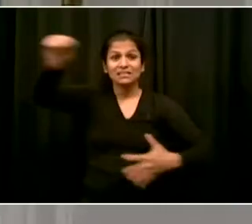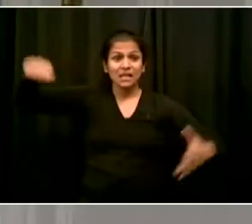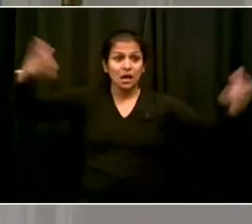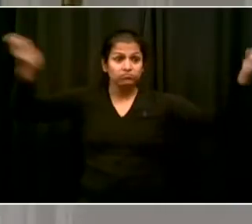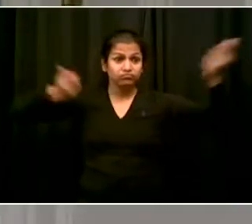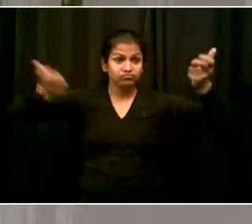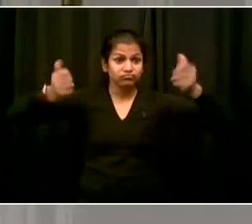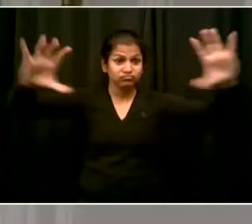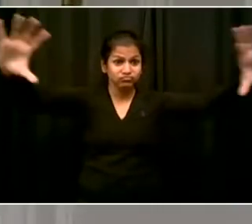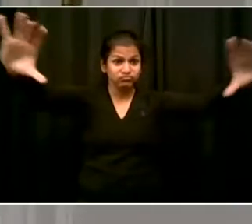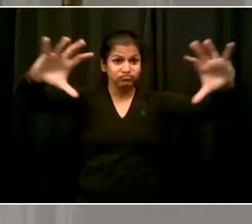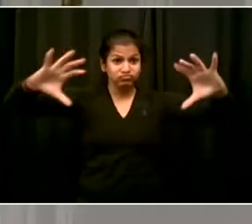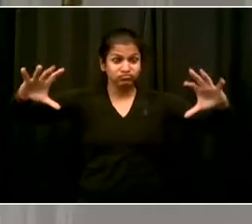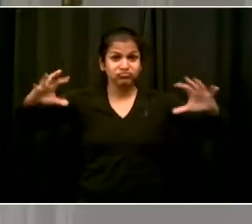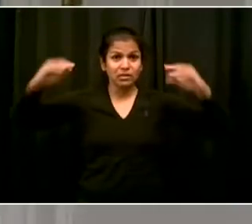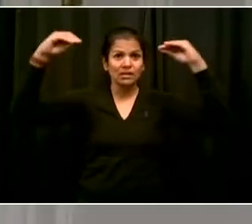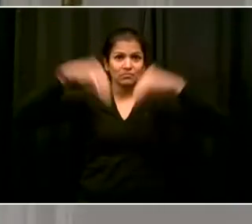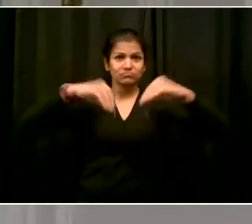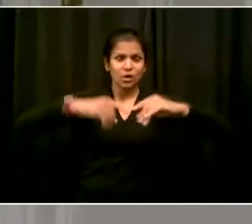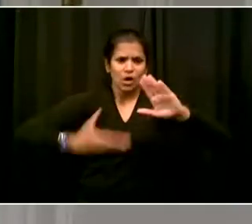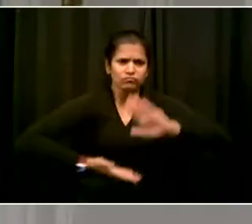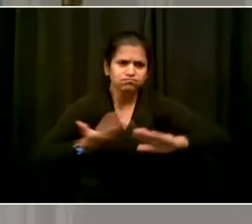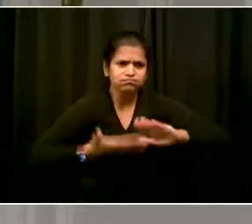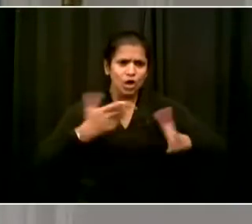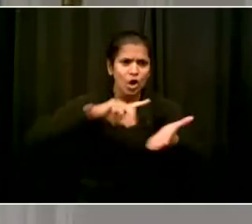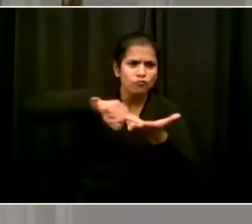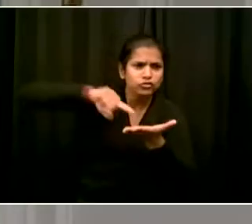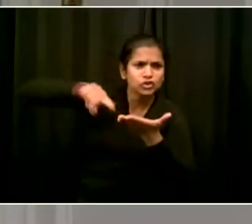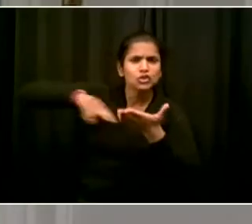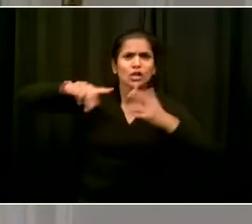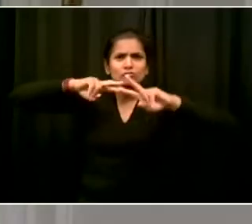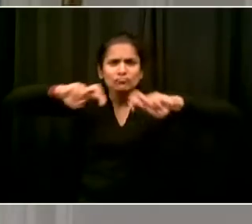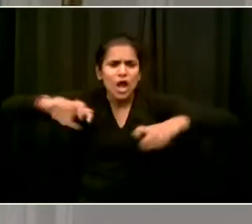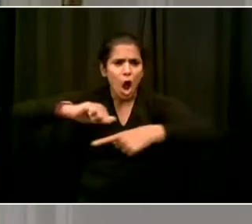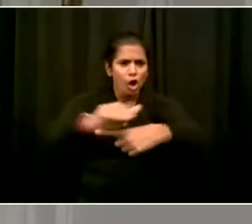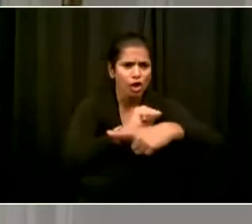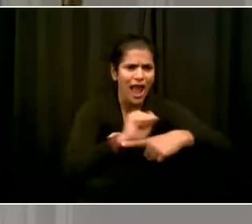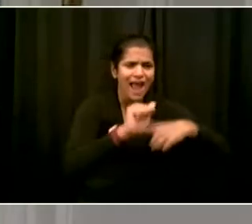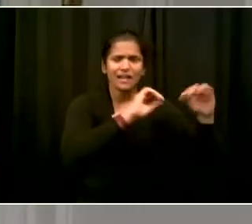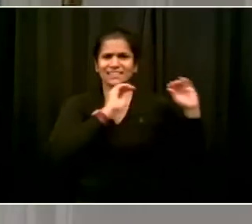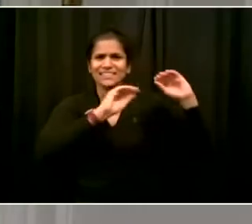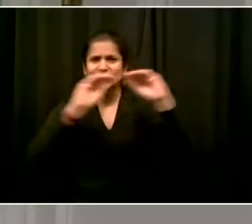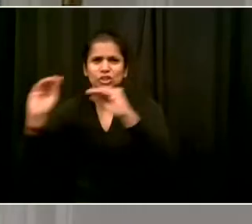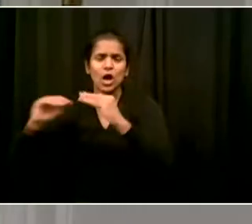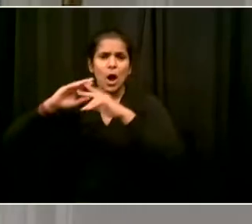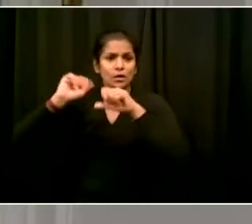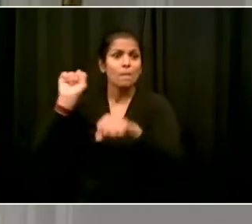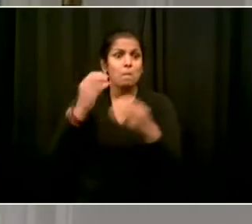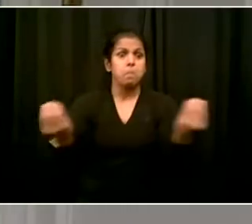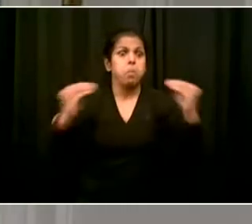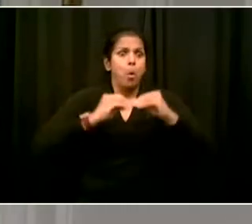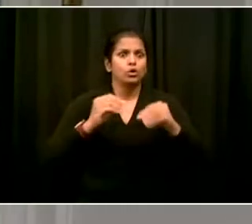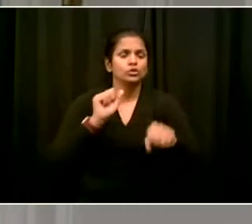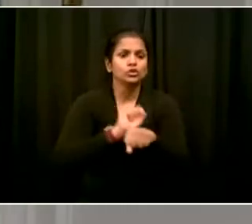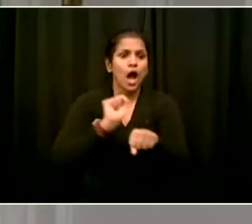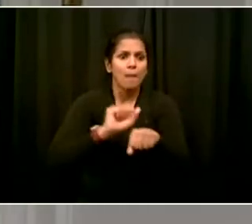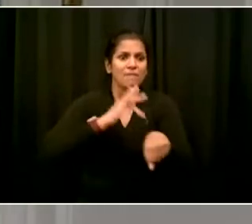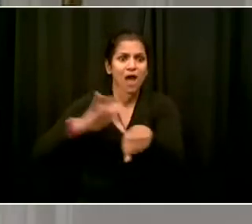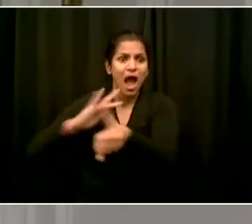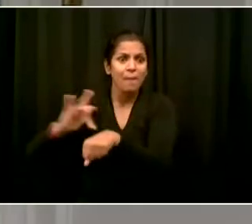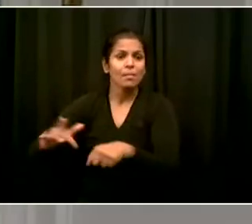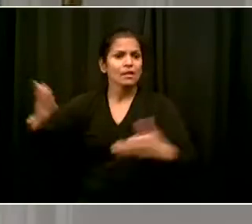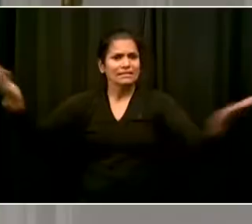PROMOTE